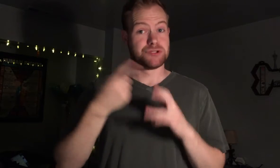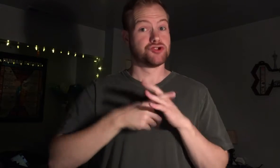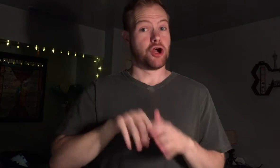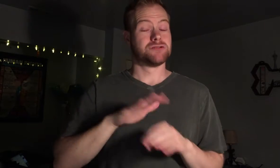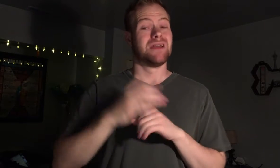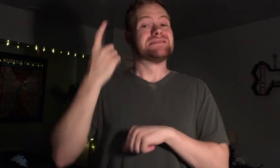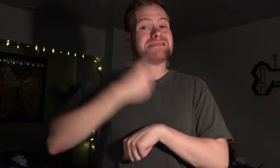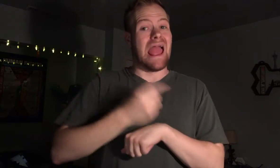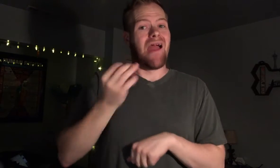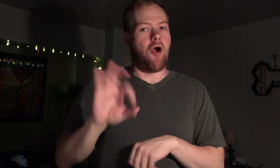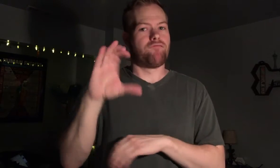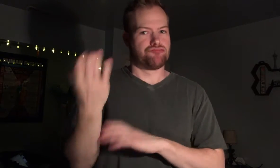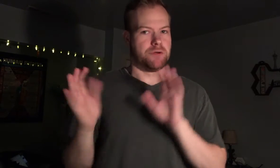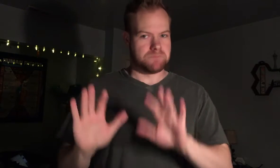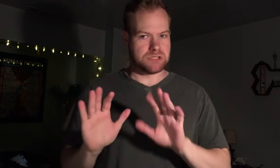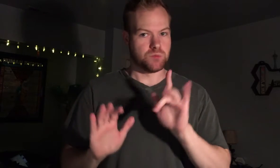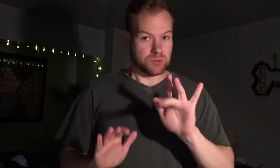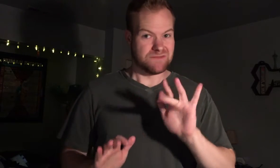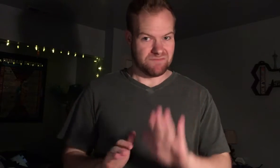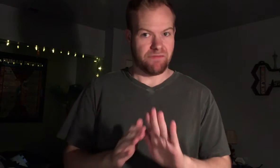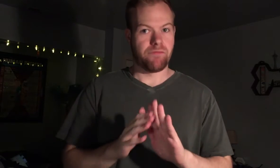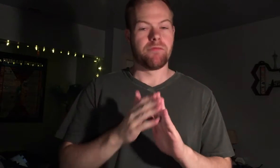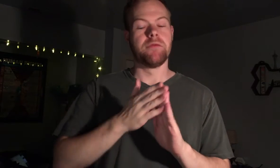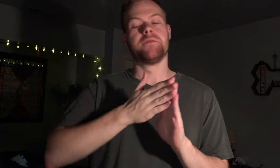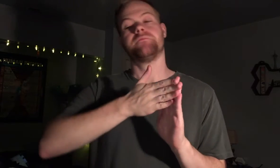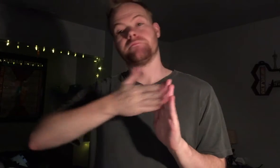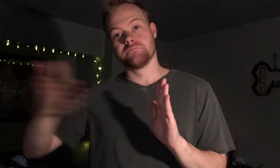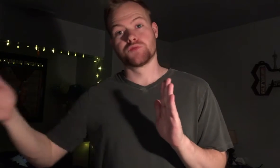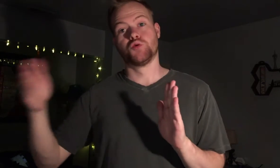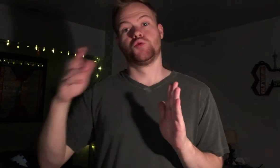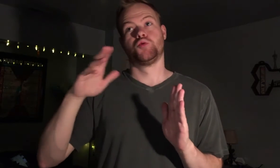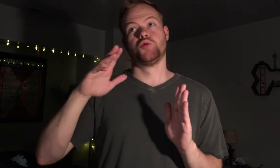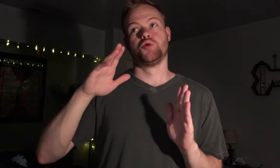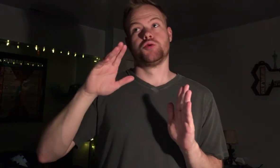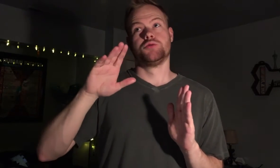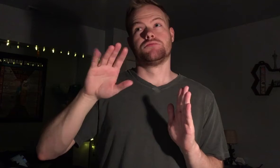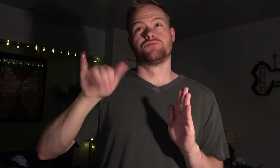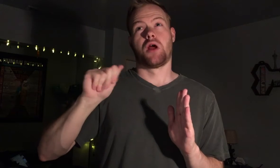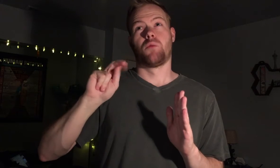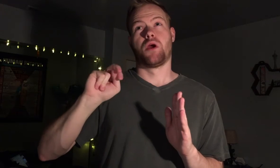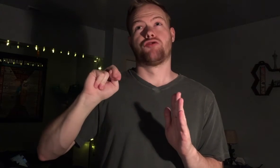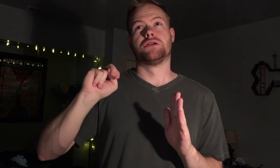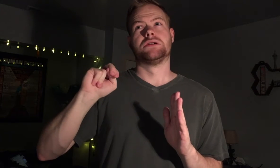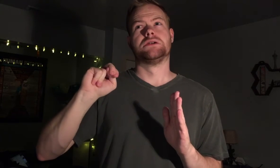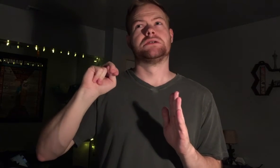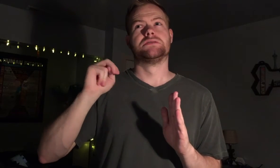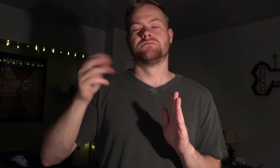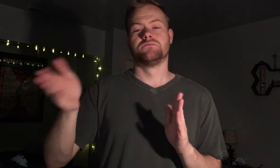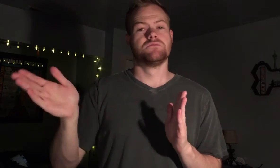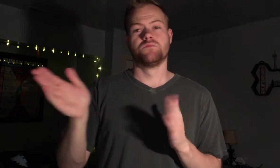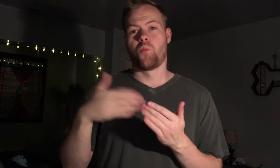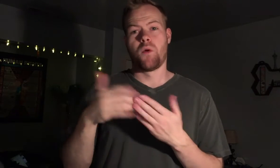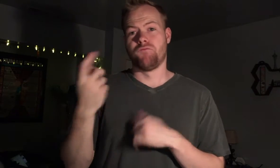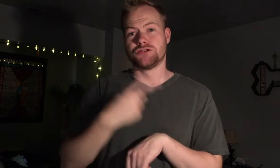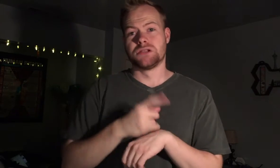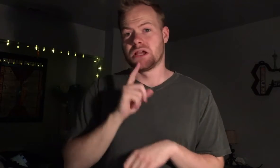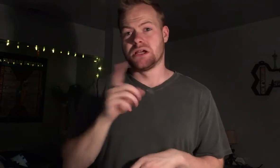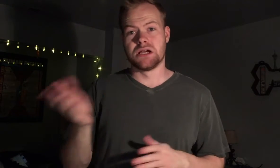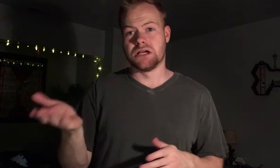starting on the day of Christmas, the 25th, and going to Jan... Whatever day it is.